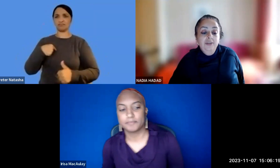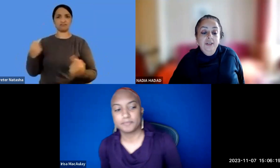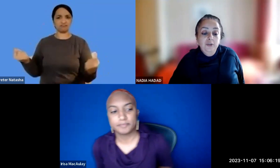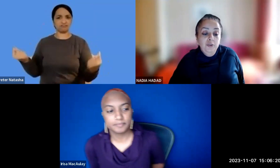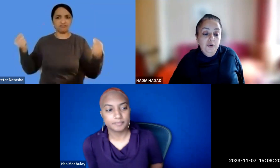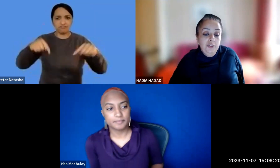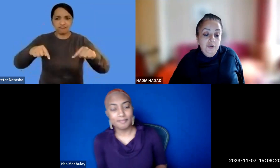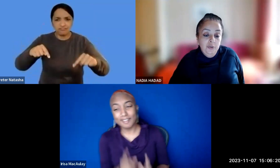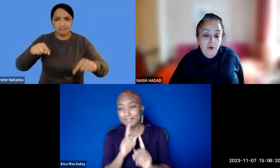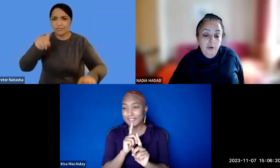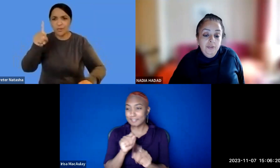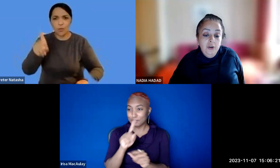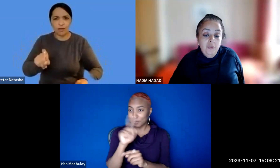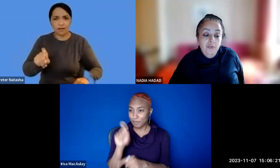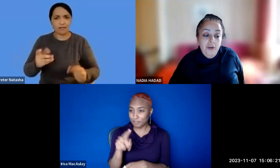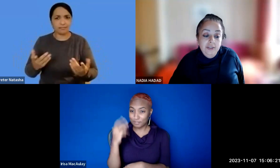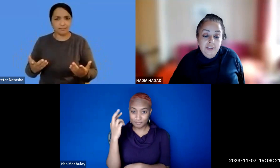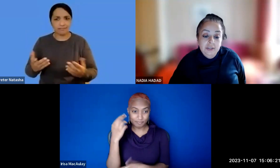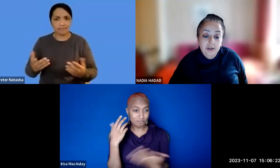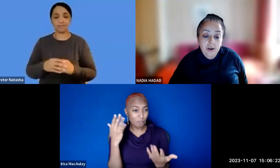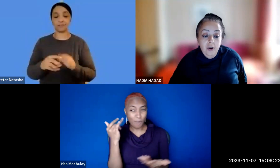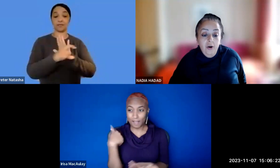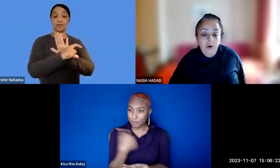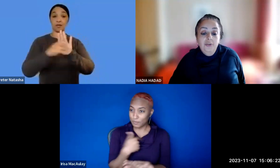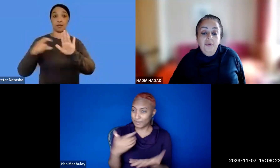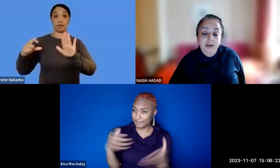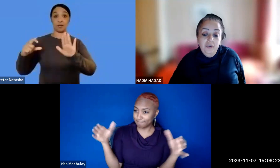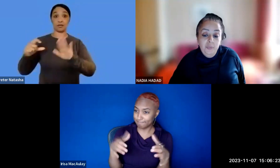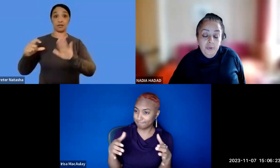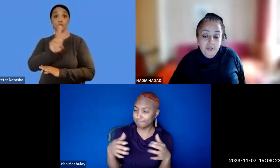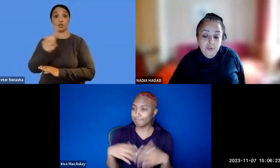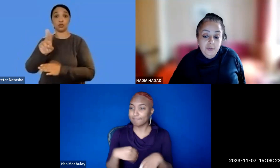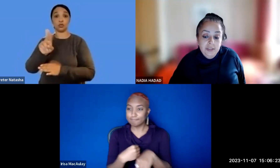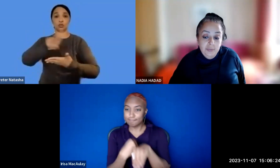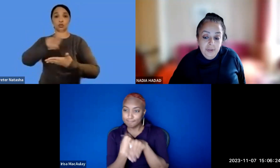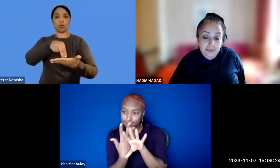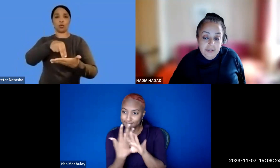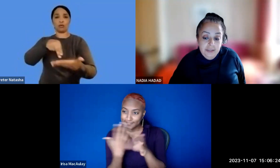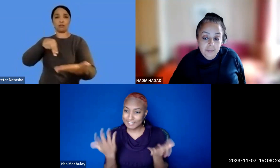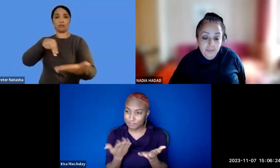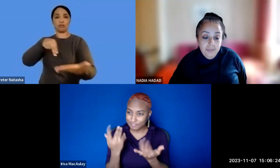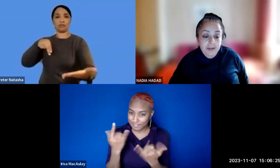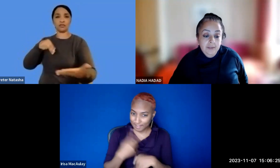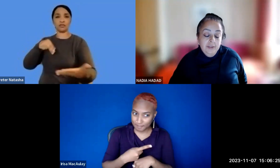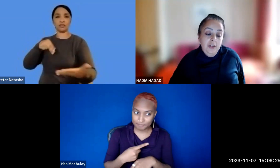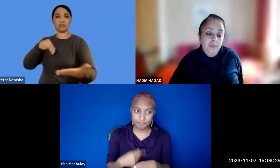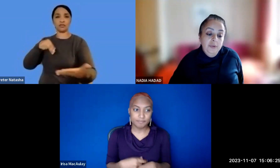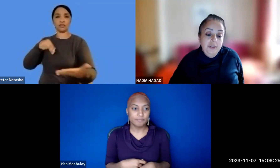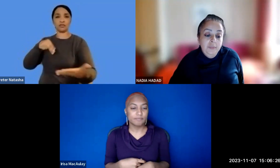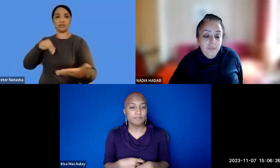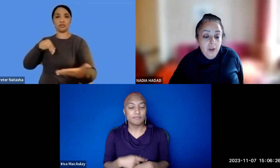Article 32 of the Convention on the Rights of Persons with Disabilities (CRPD)